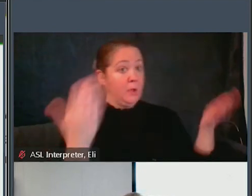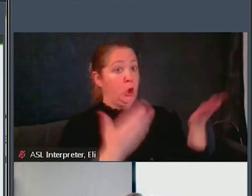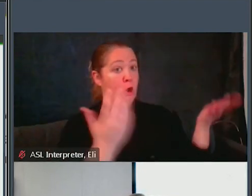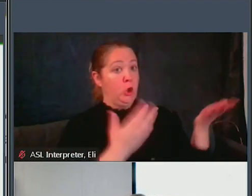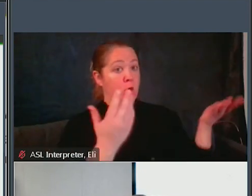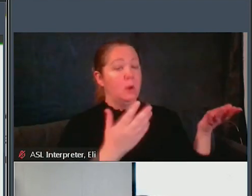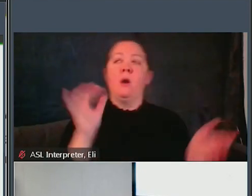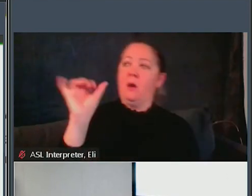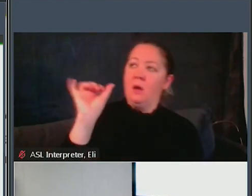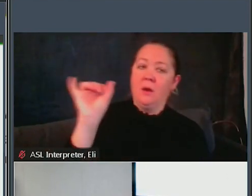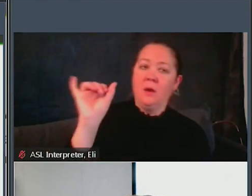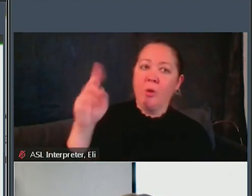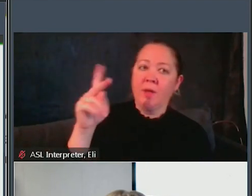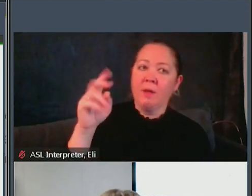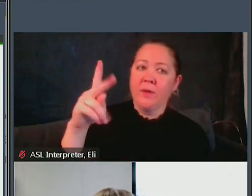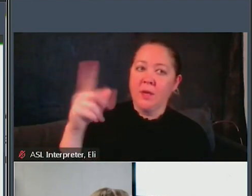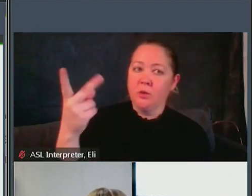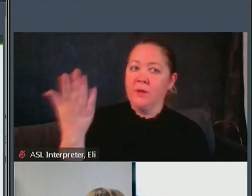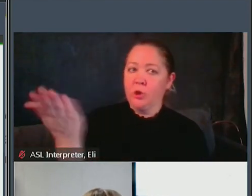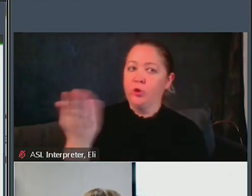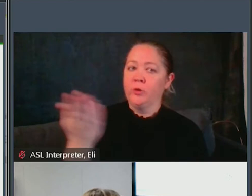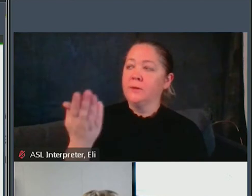Okay. So shear here, do you wish to speak?